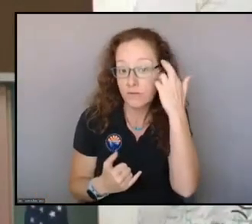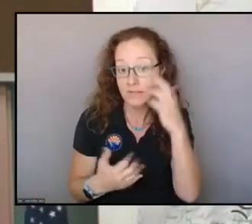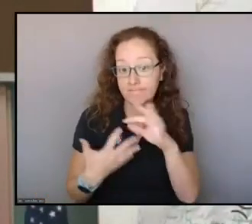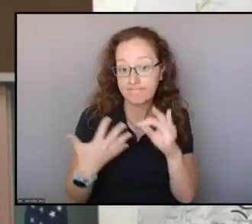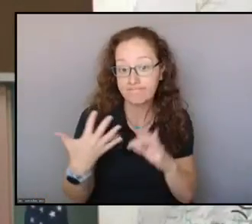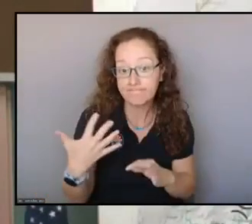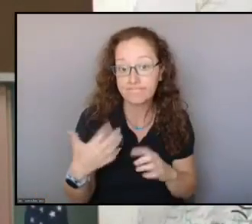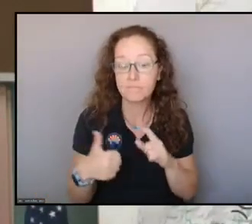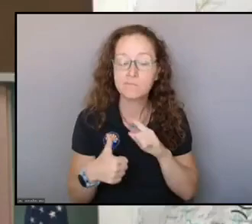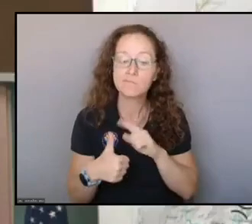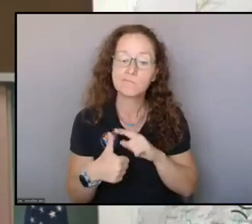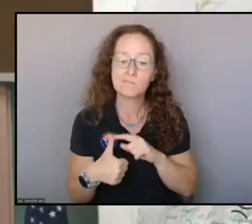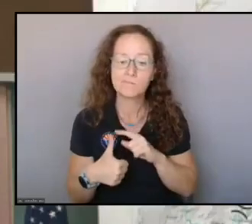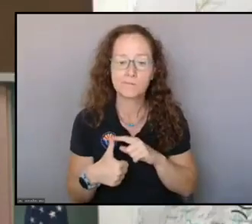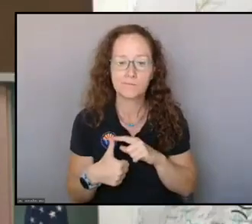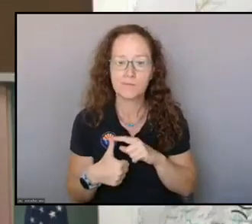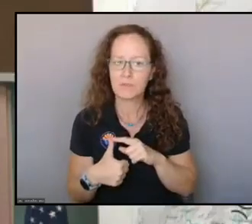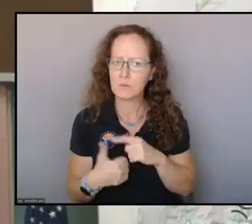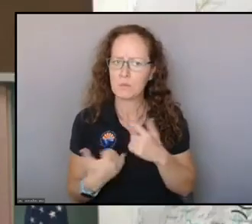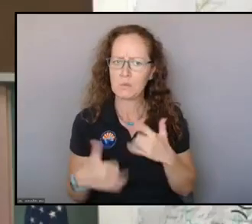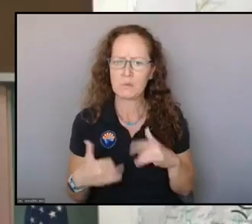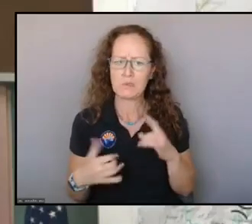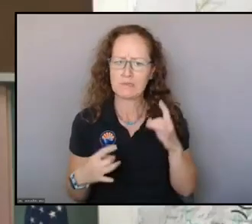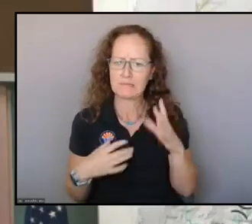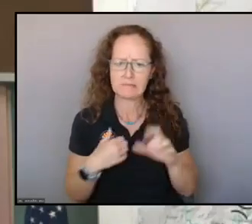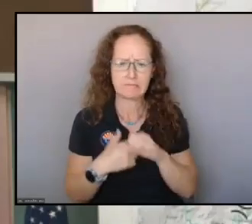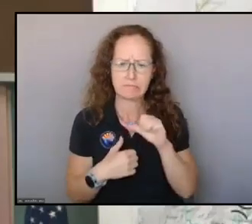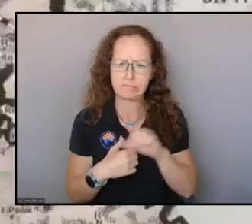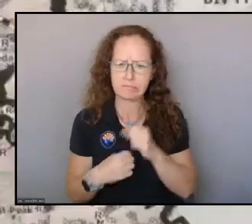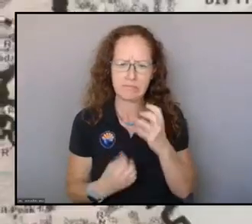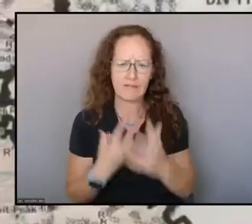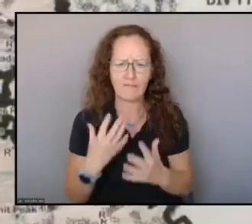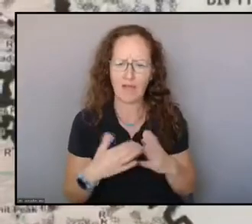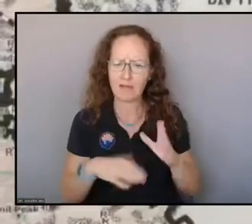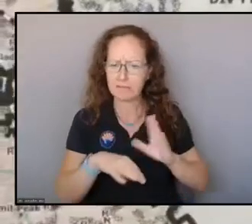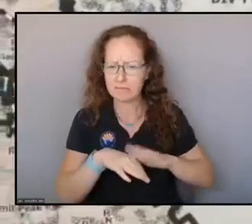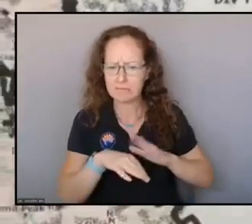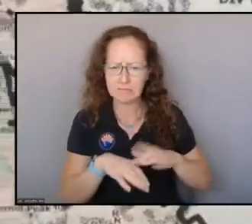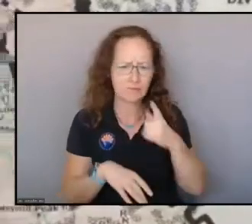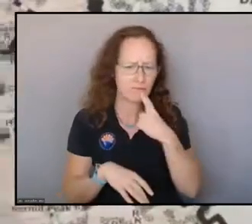HIGH FIRE DANGER WEATHER EVENT WE GOT GOING ON WITH RED